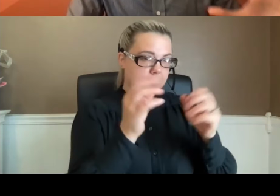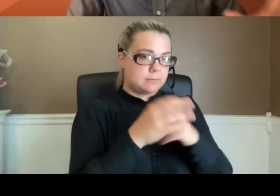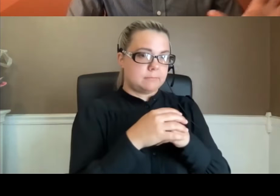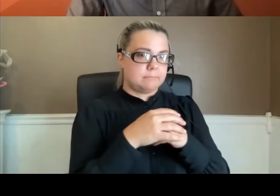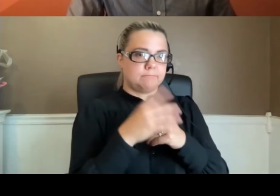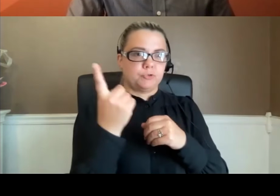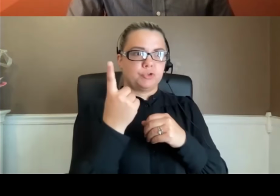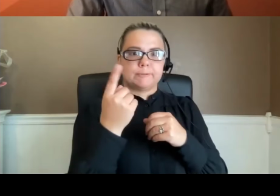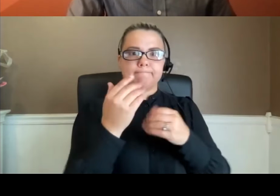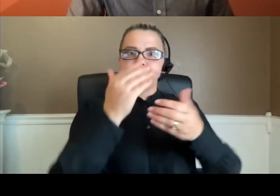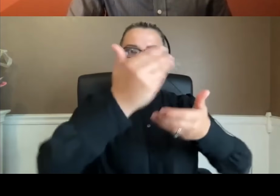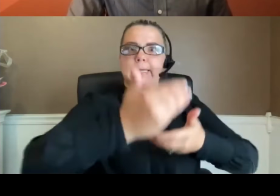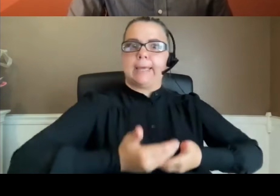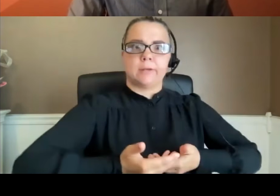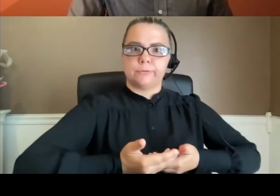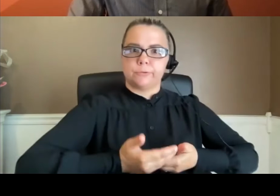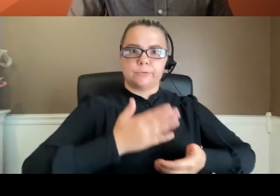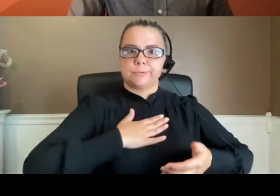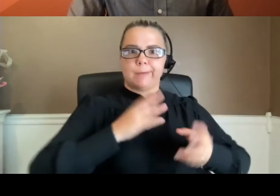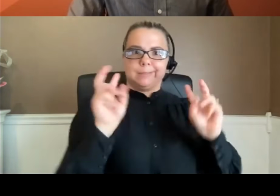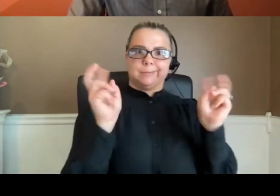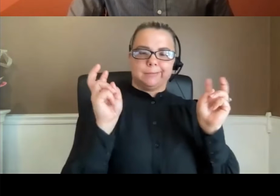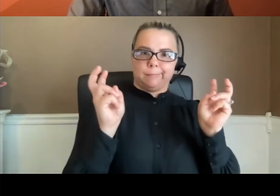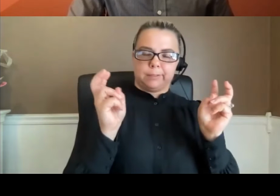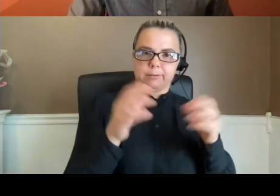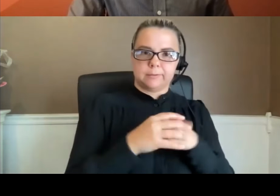like what is... what am I even looking at? What is this object called? The graph title